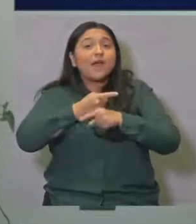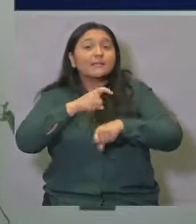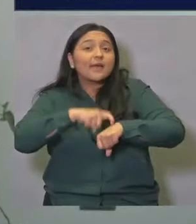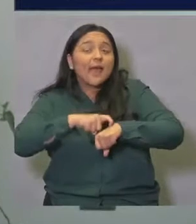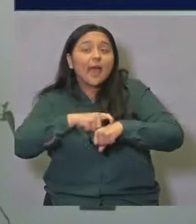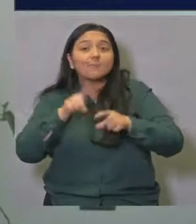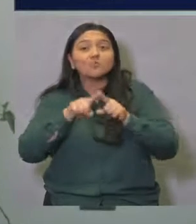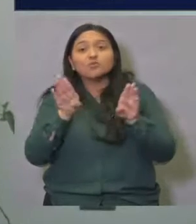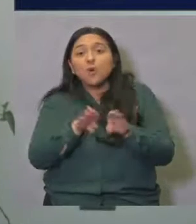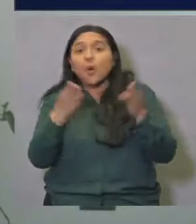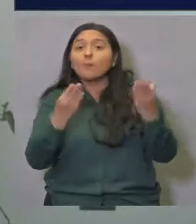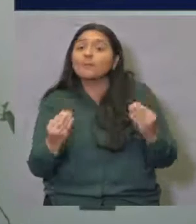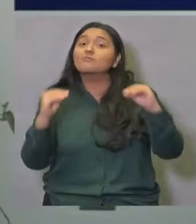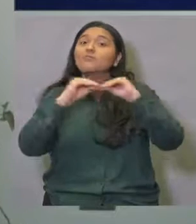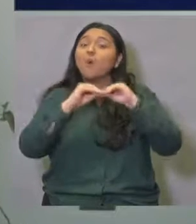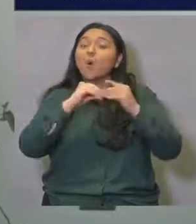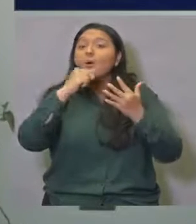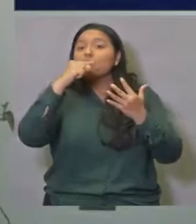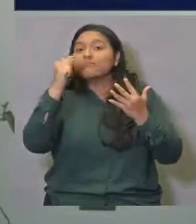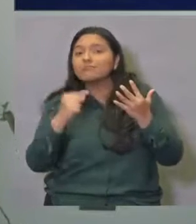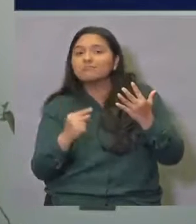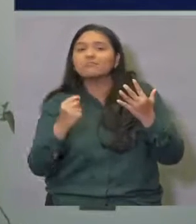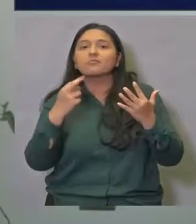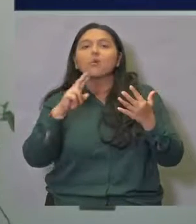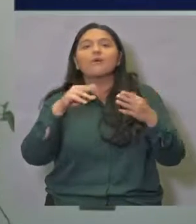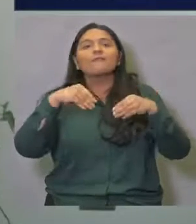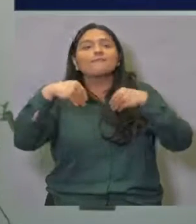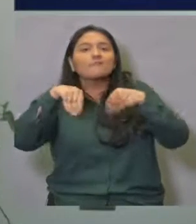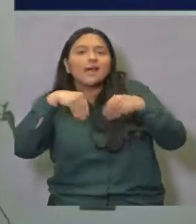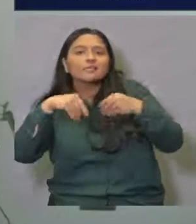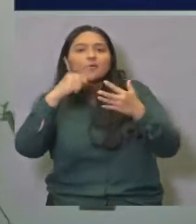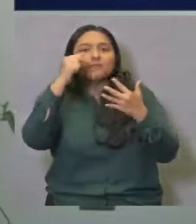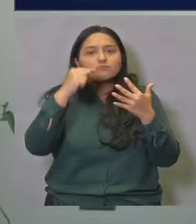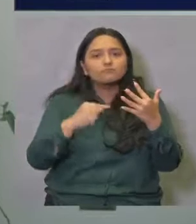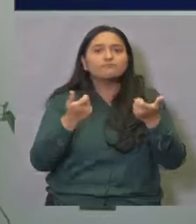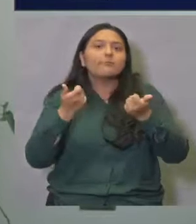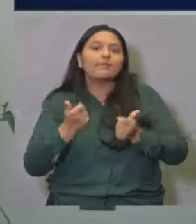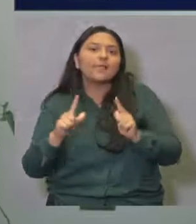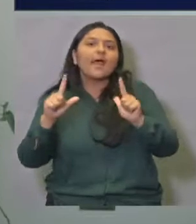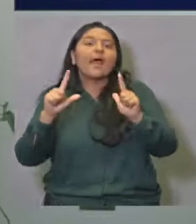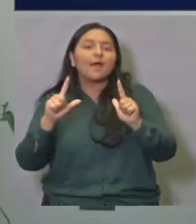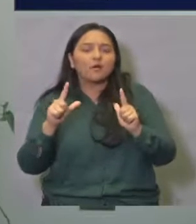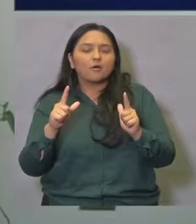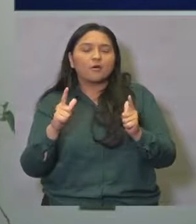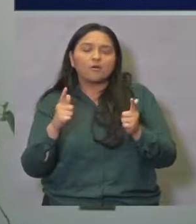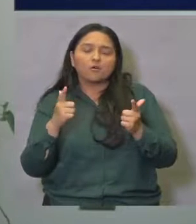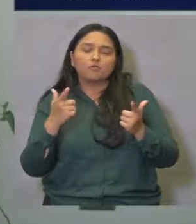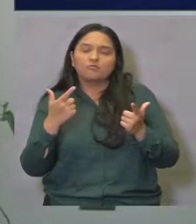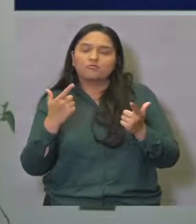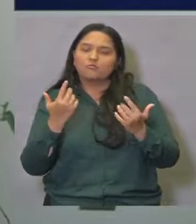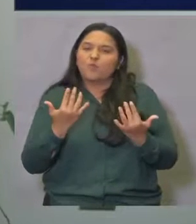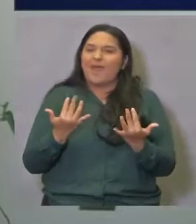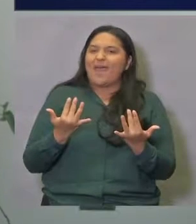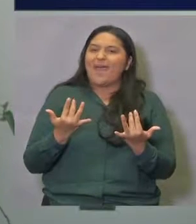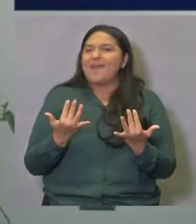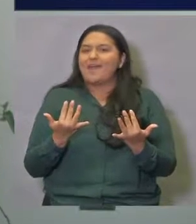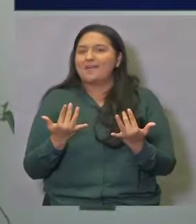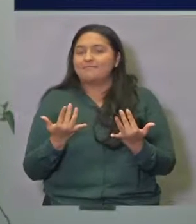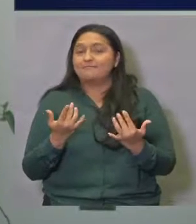WHAT WOULD BE THE RIGHT TIME FOR US TO EXPAND ADDITIONAL